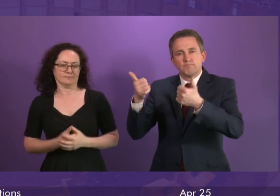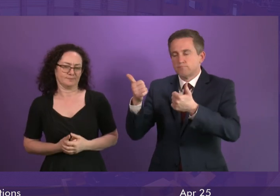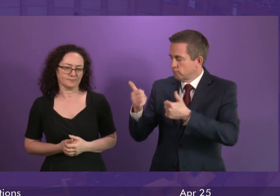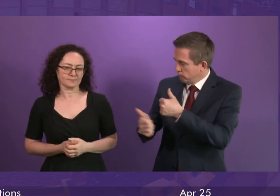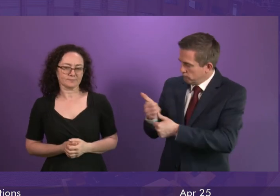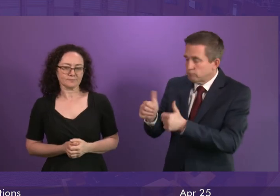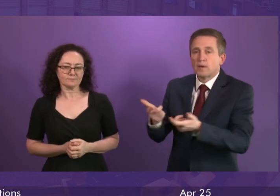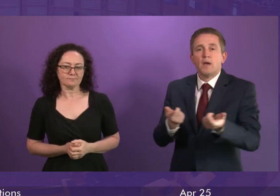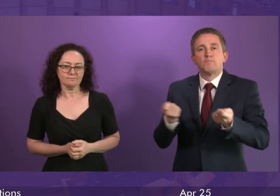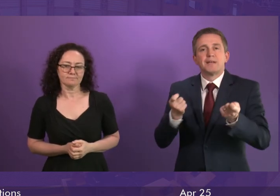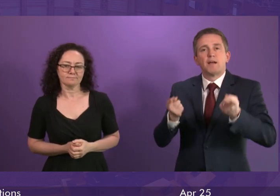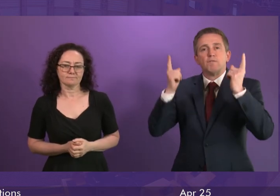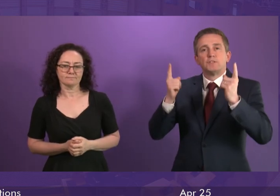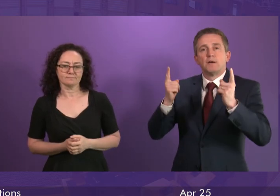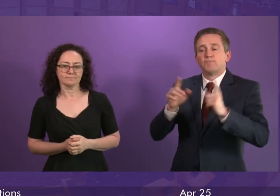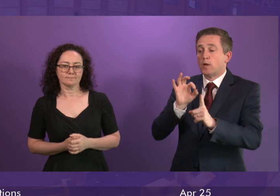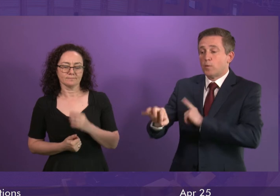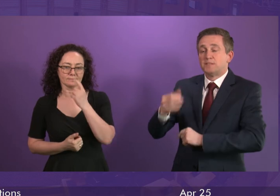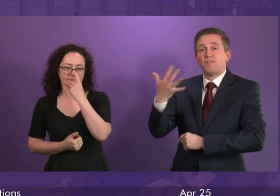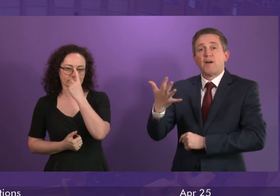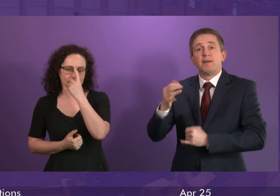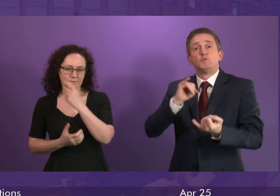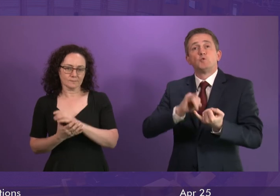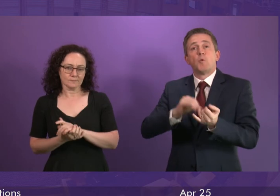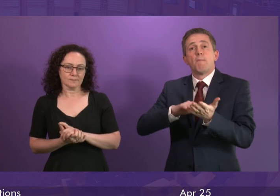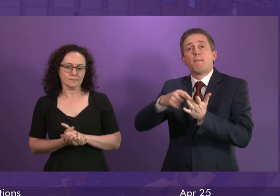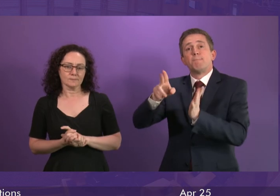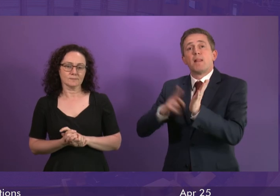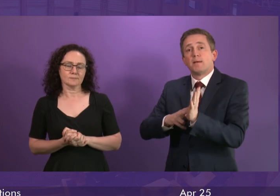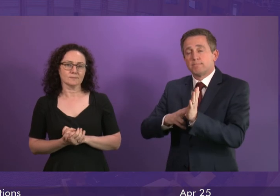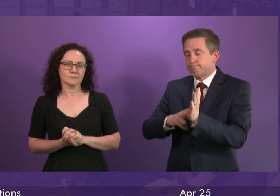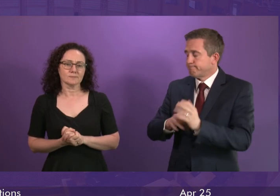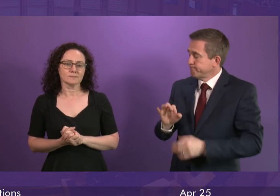Stuart McMillan (Greenock and Inverclyde) (SNP):